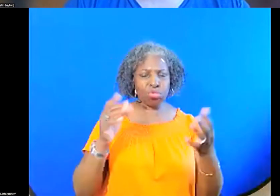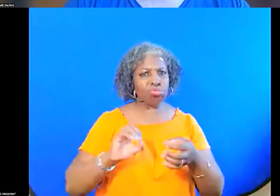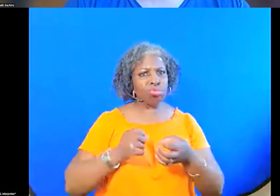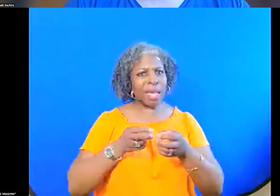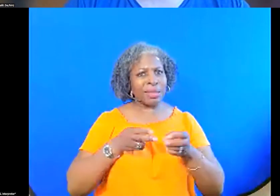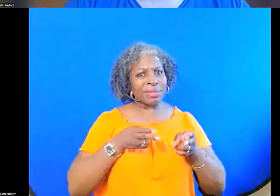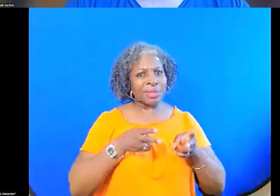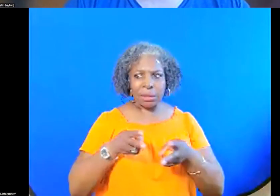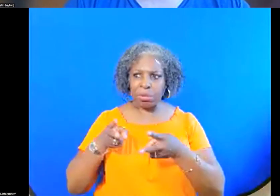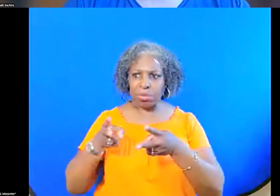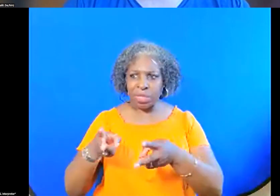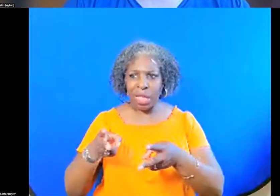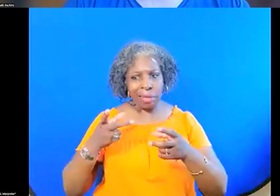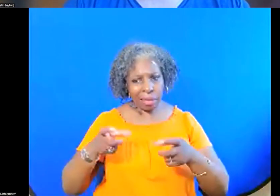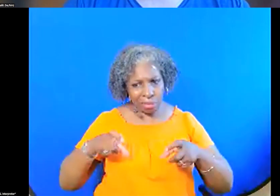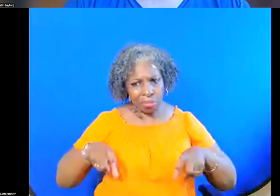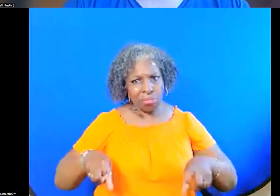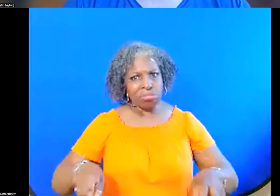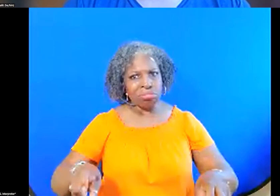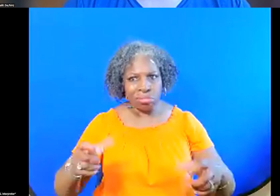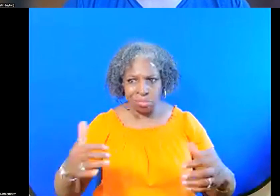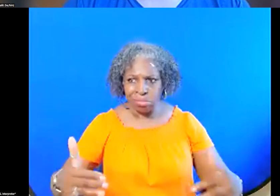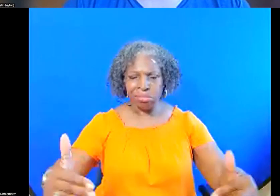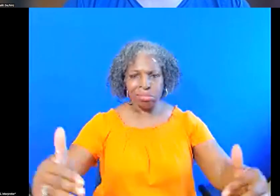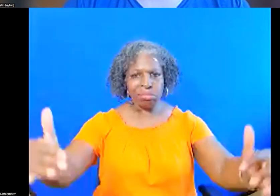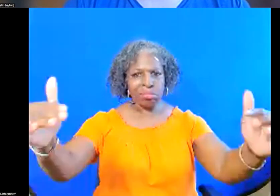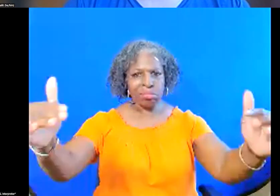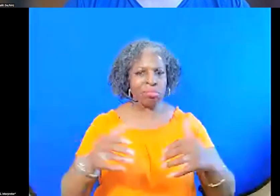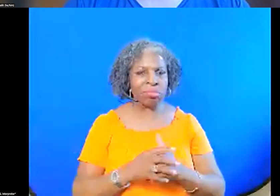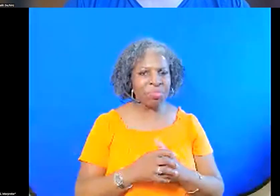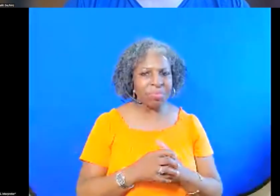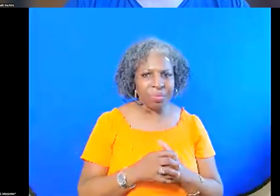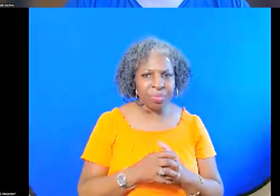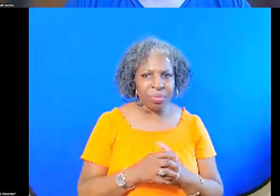is what we would have done many millennia ago, but obviously, we're now doing it in a